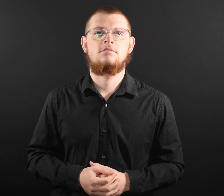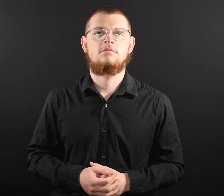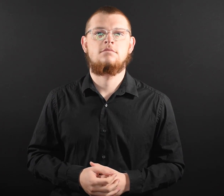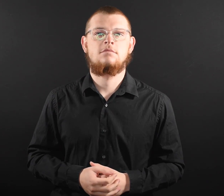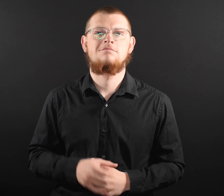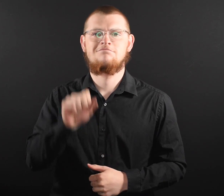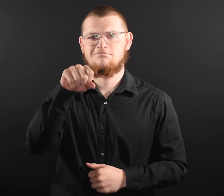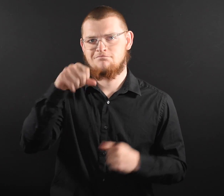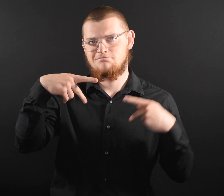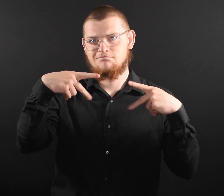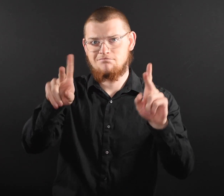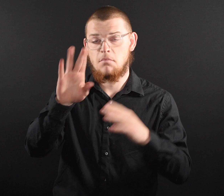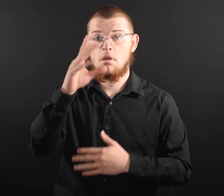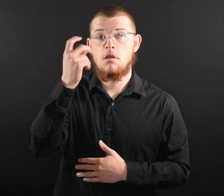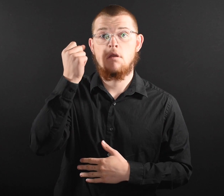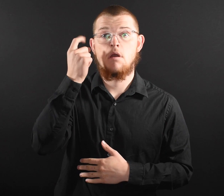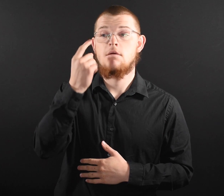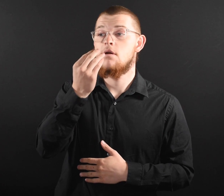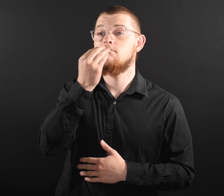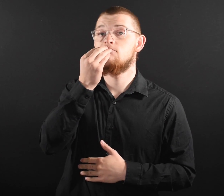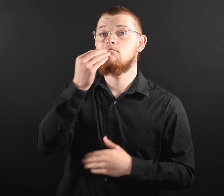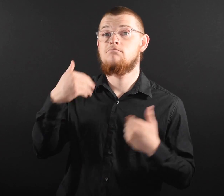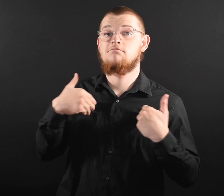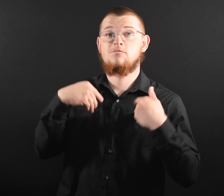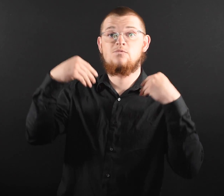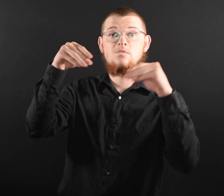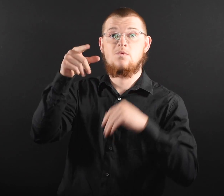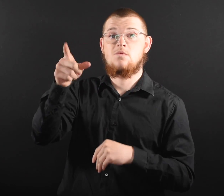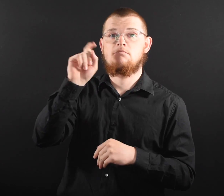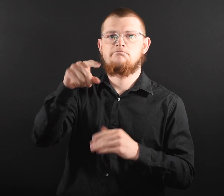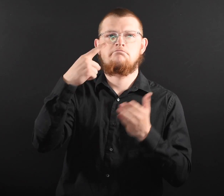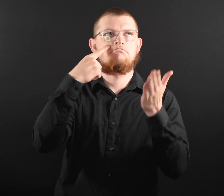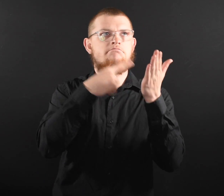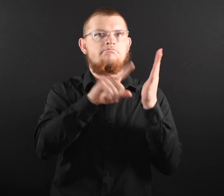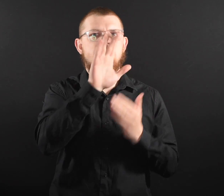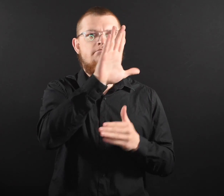This is allowed, but the retail food establishment should consult with their